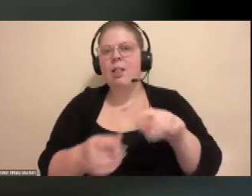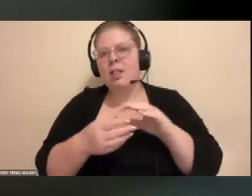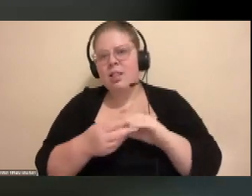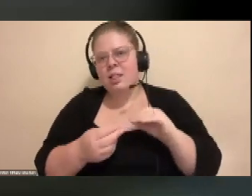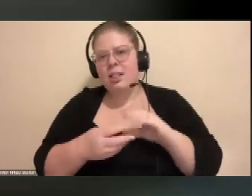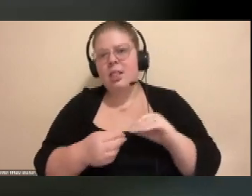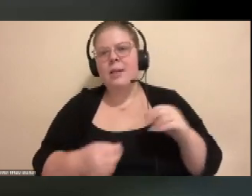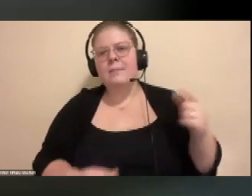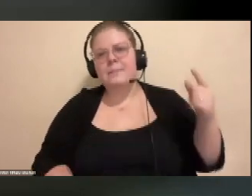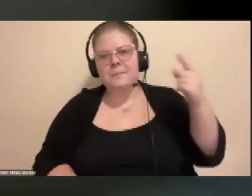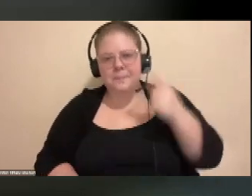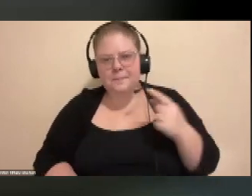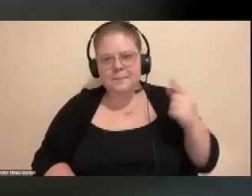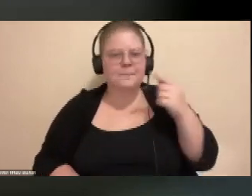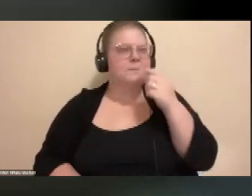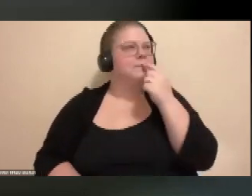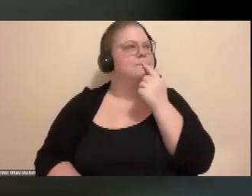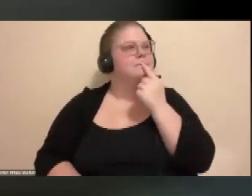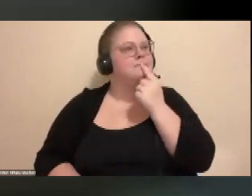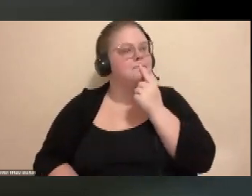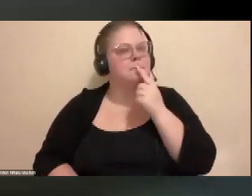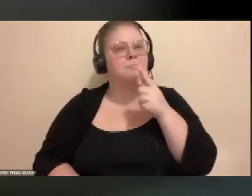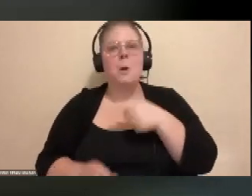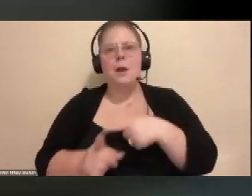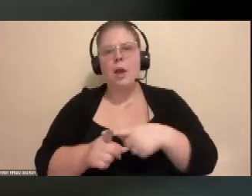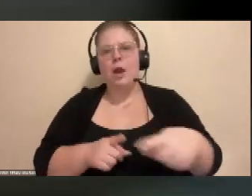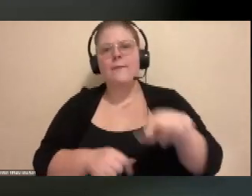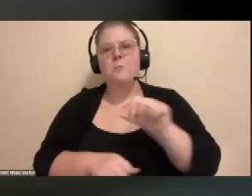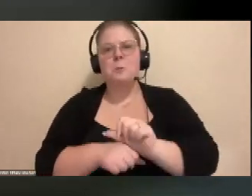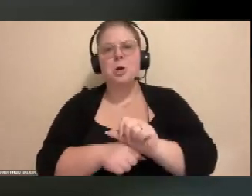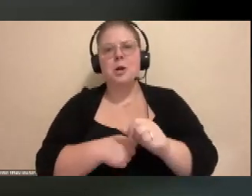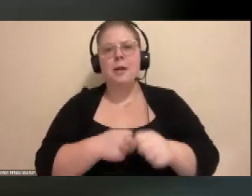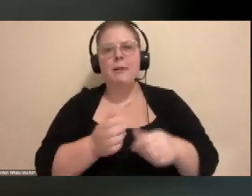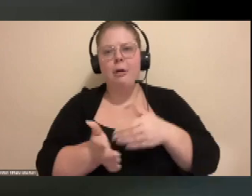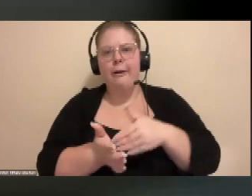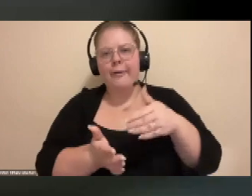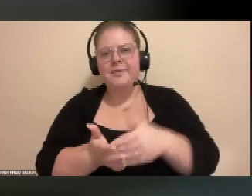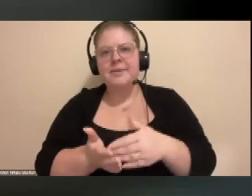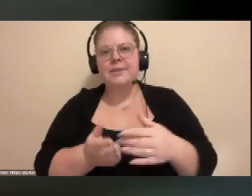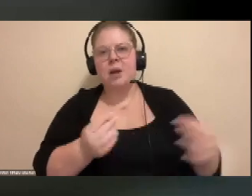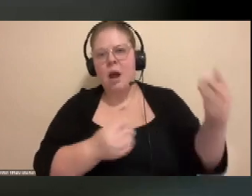of work that I contemplate a lot. I don't have the answers,